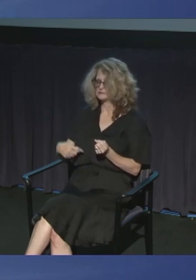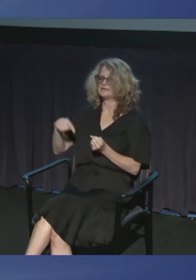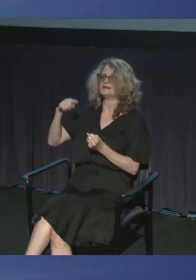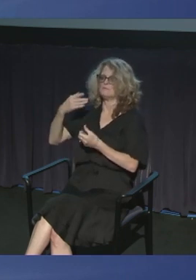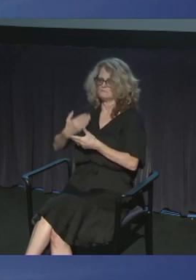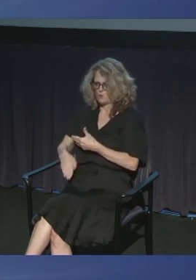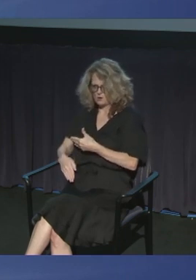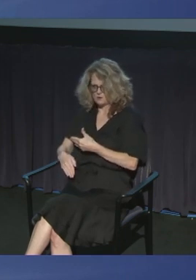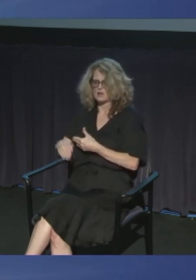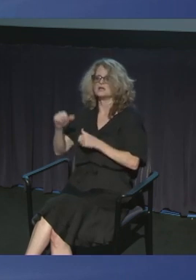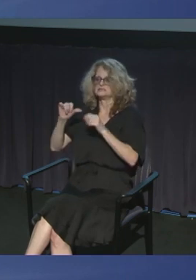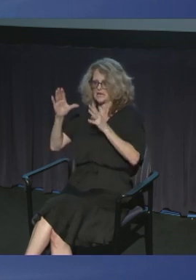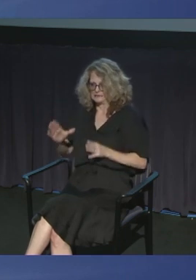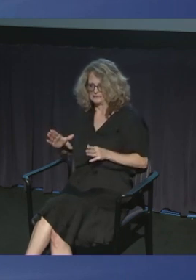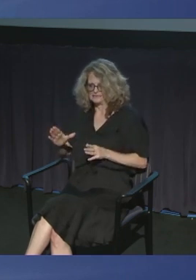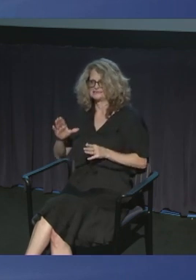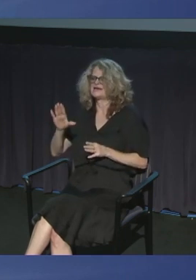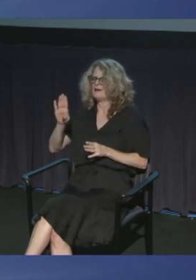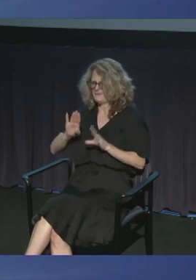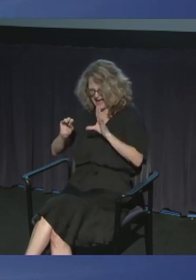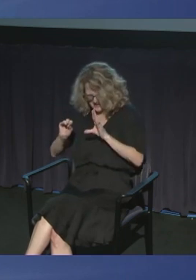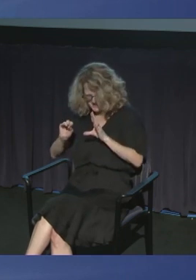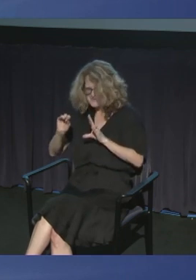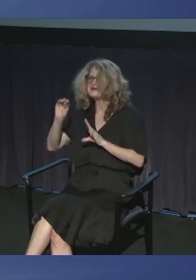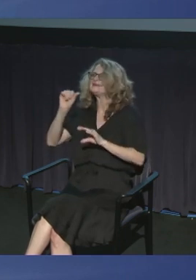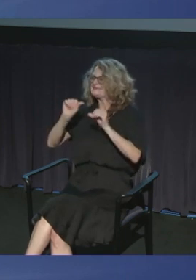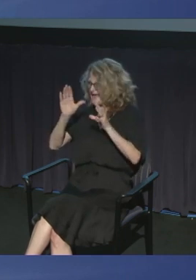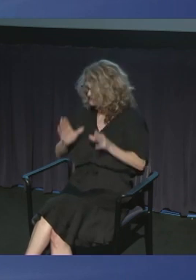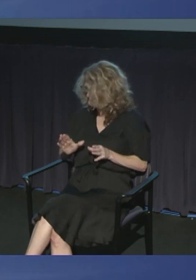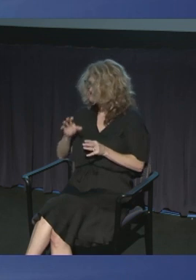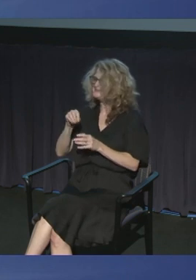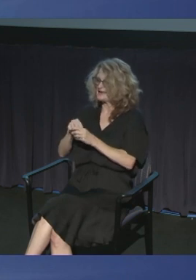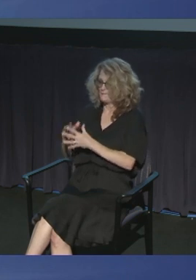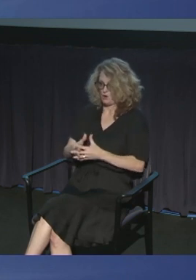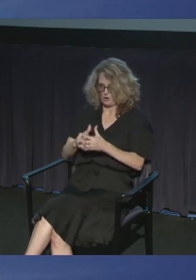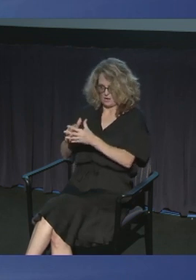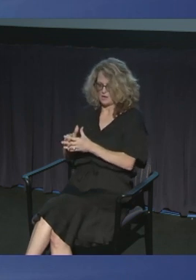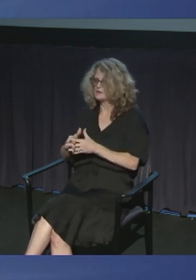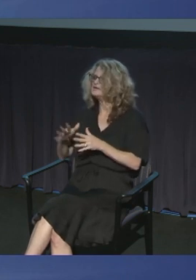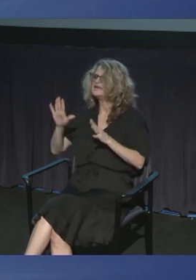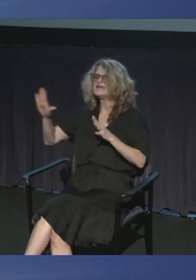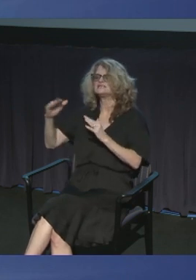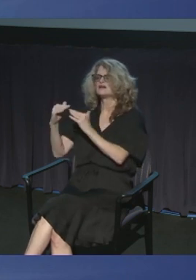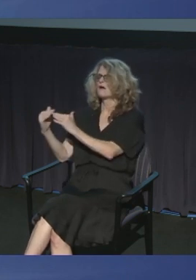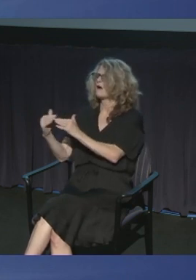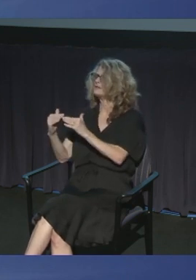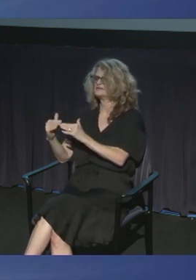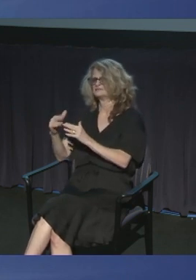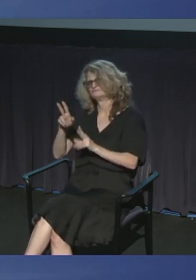SCIENTISTS IN AMERICA. WELL BELOVED BY HIS TRAINEES. AND PUBLISHED EXTENSIVELY. AND HAS